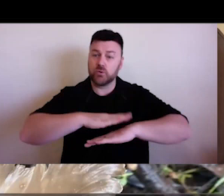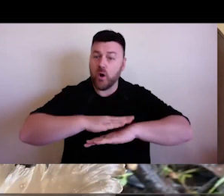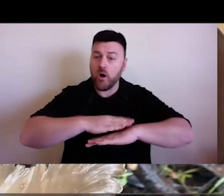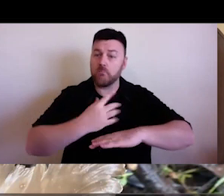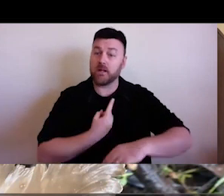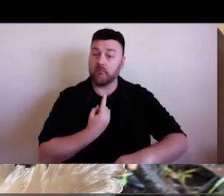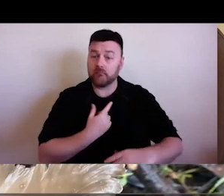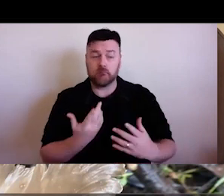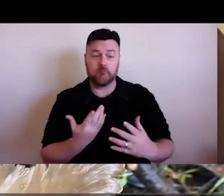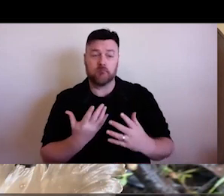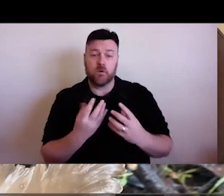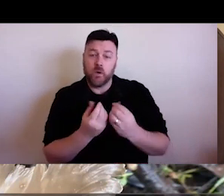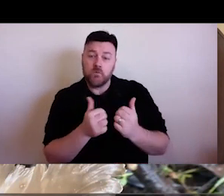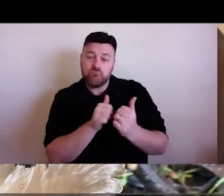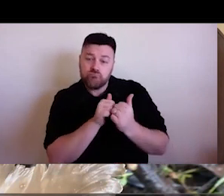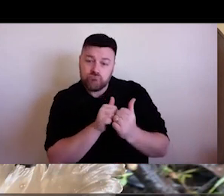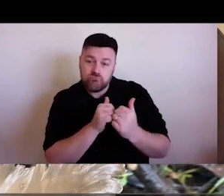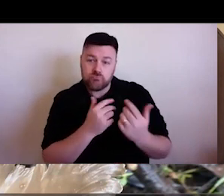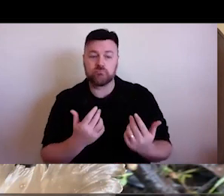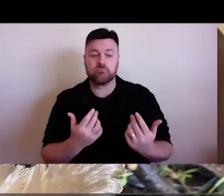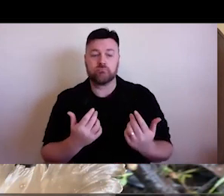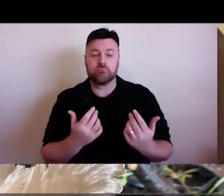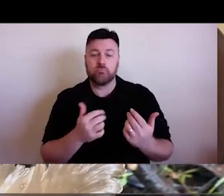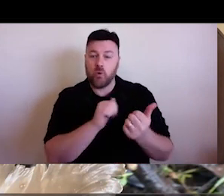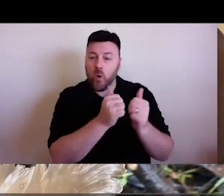colleagues, perhaps members of a collective you might be a part of,